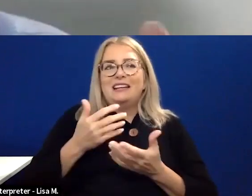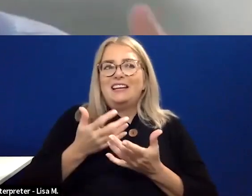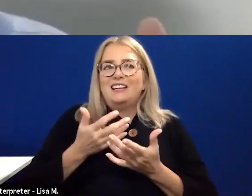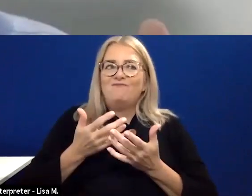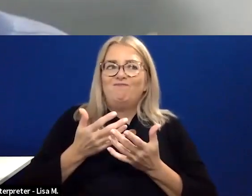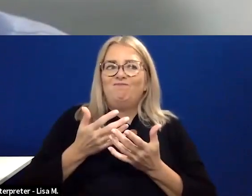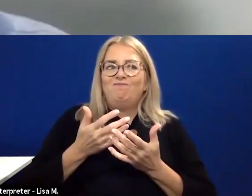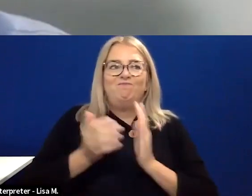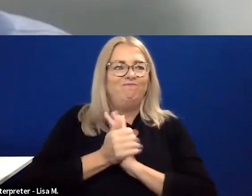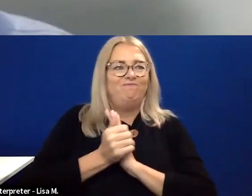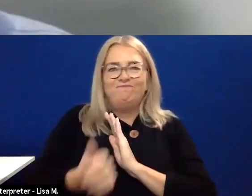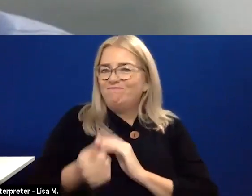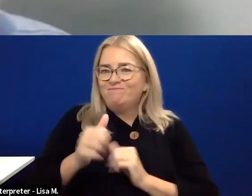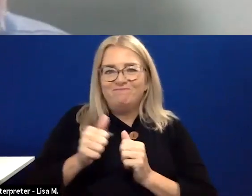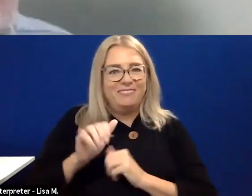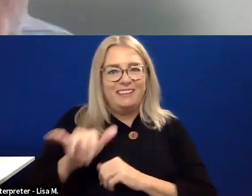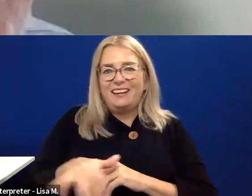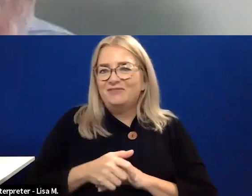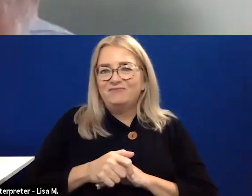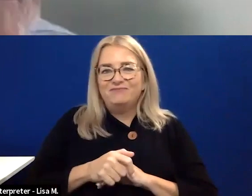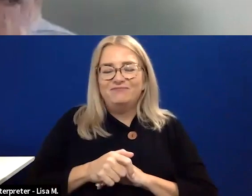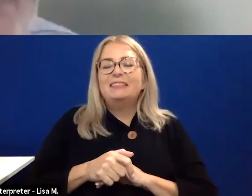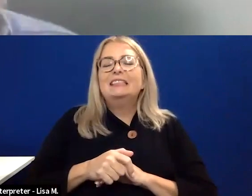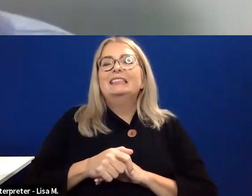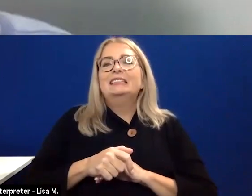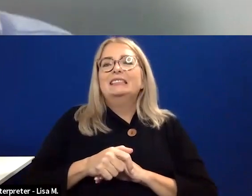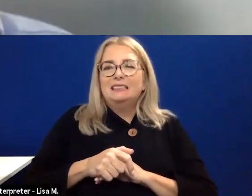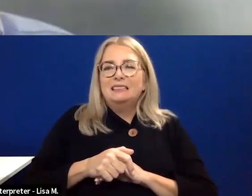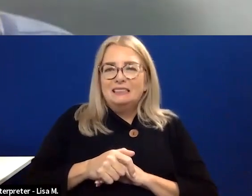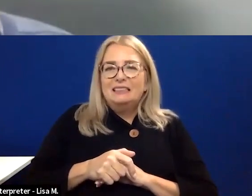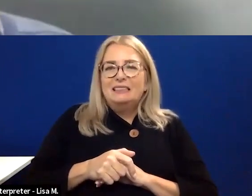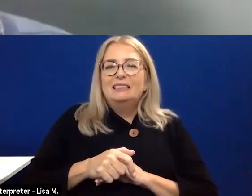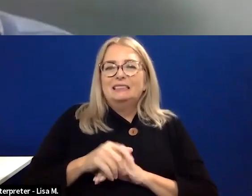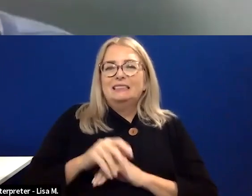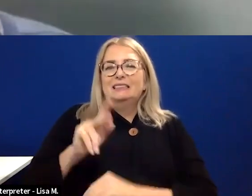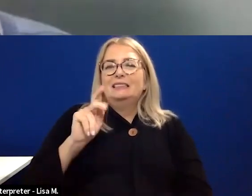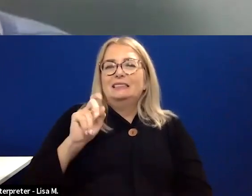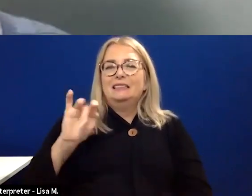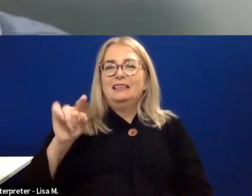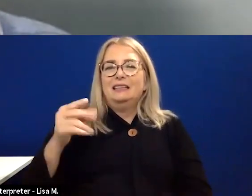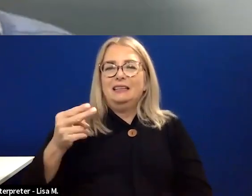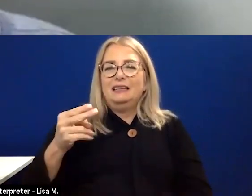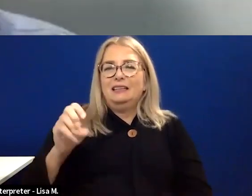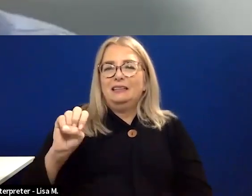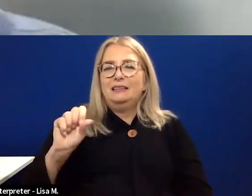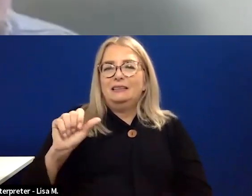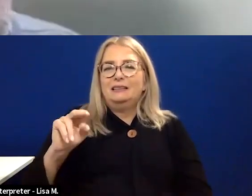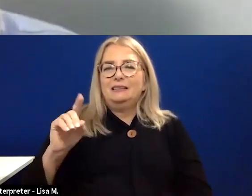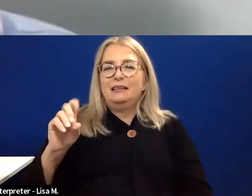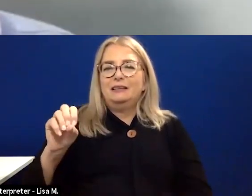think like that uh uh uh Keith Stanovich talks about about this and he was a reading research